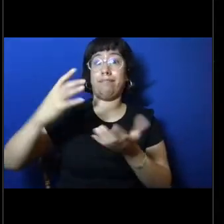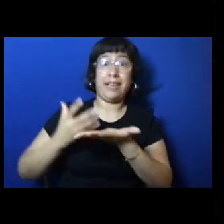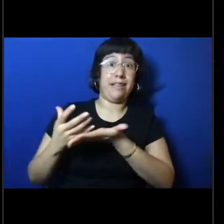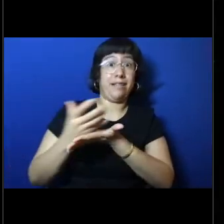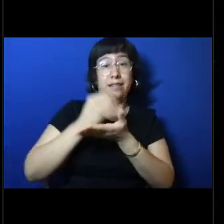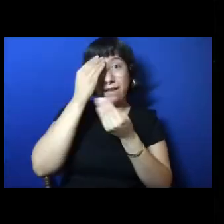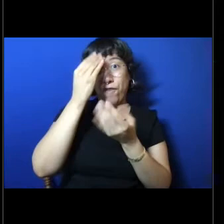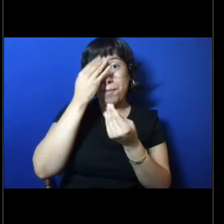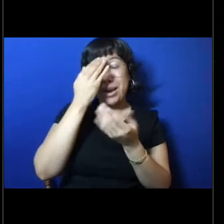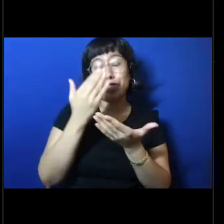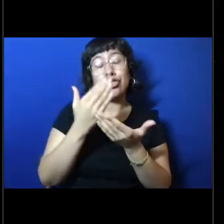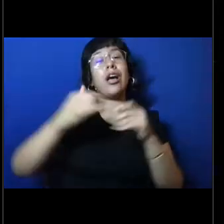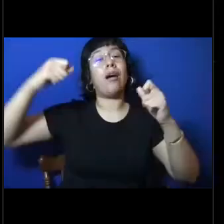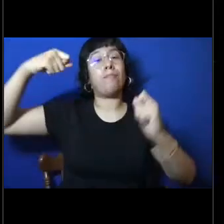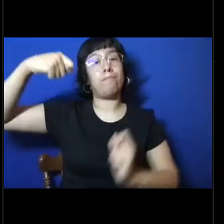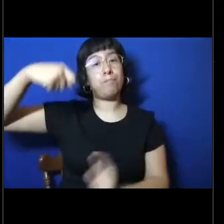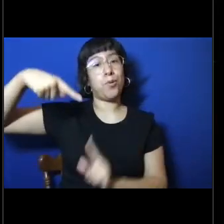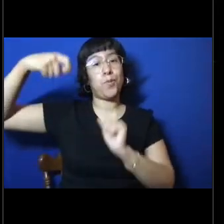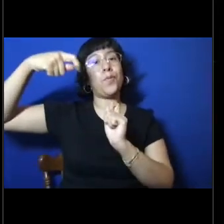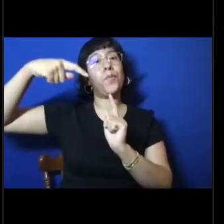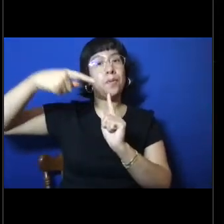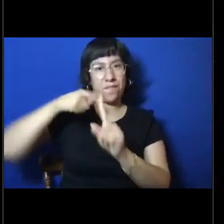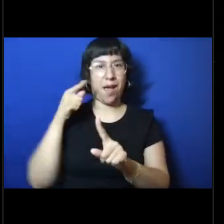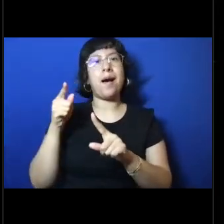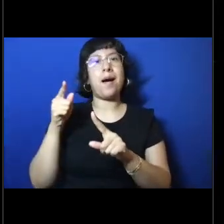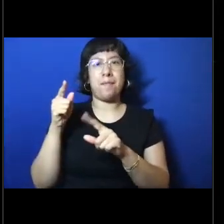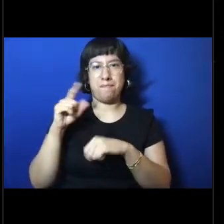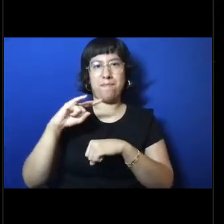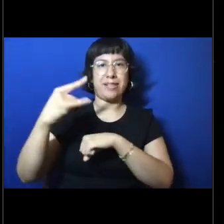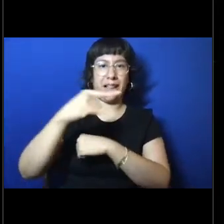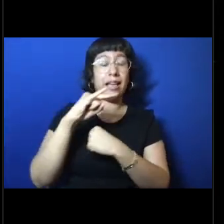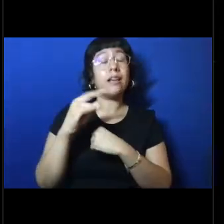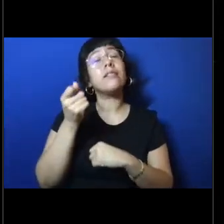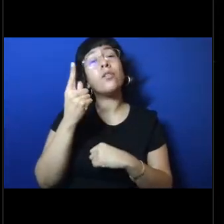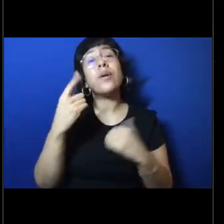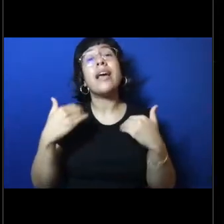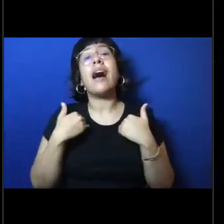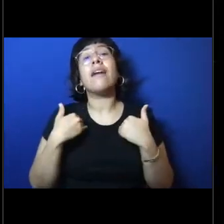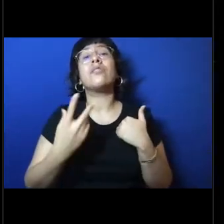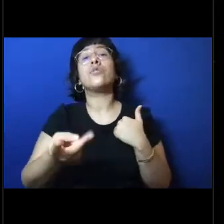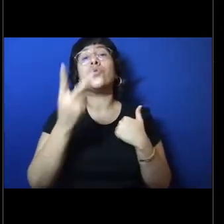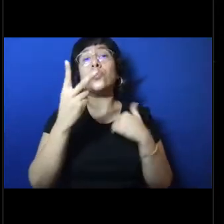And we do that because it flies over the two poles. We do, we have two ground stations one at the North Pole.